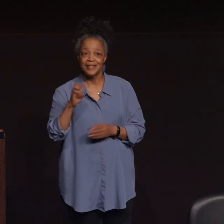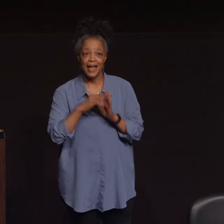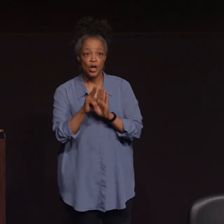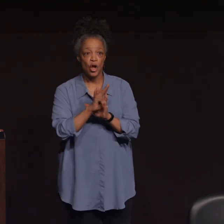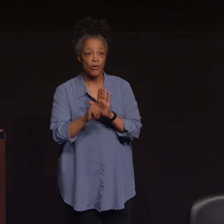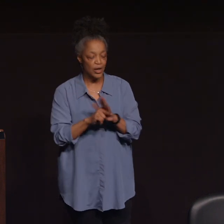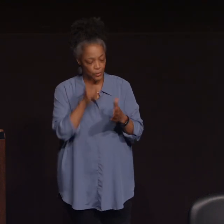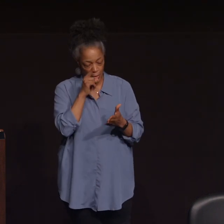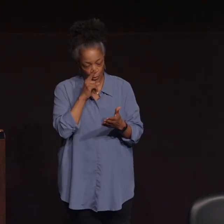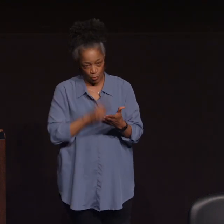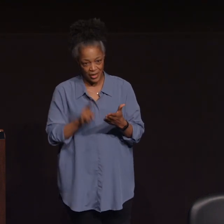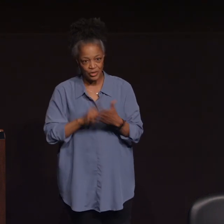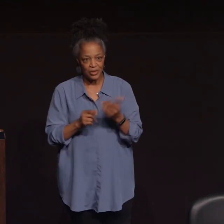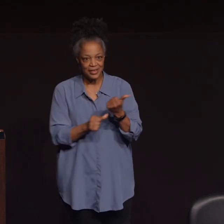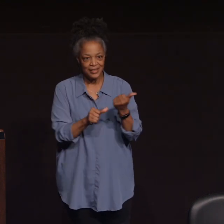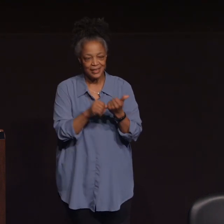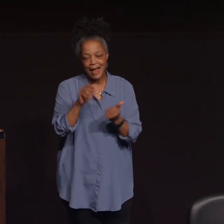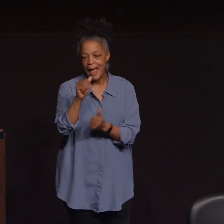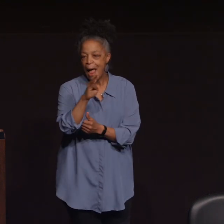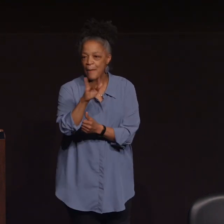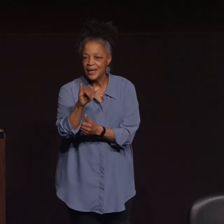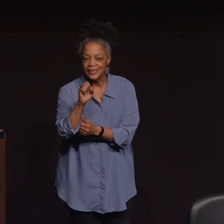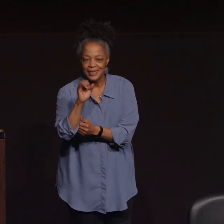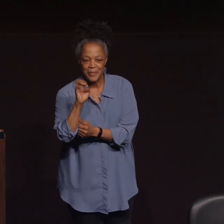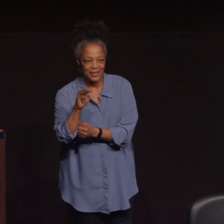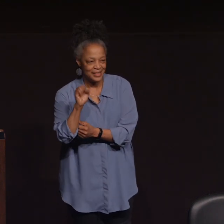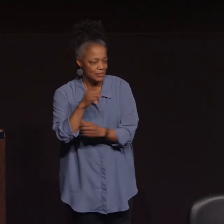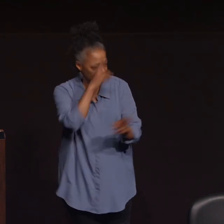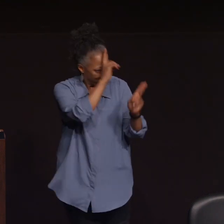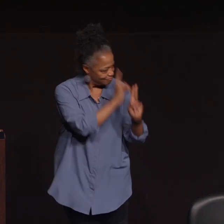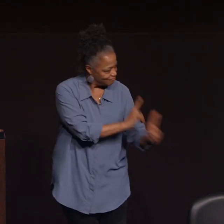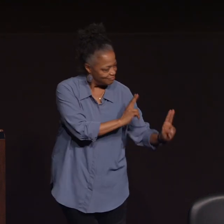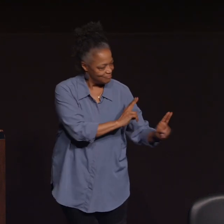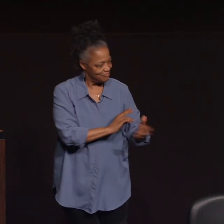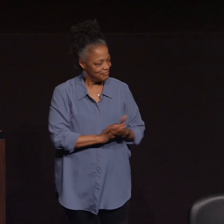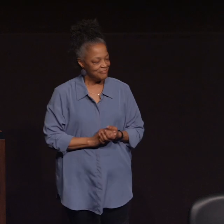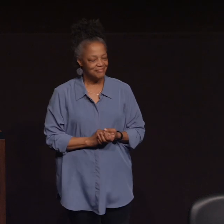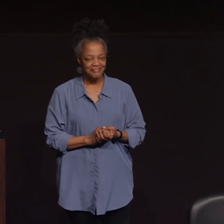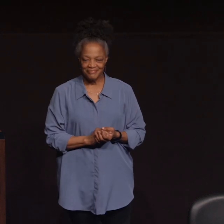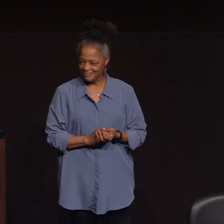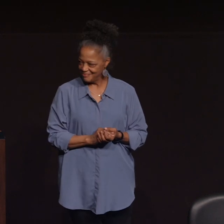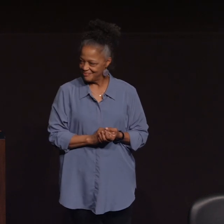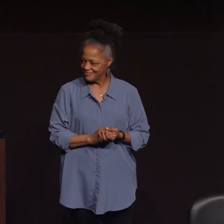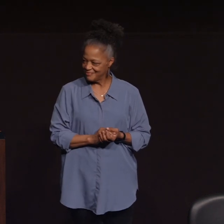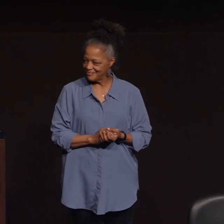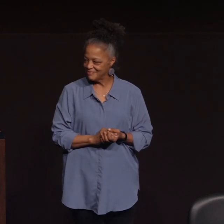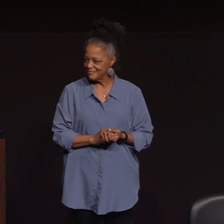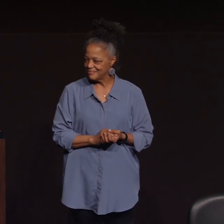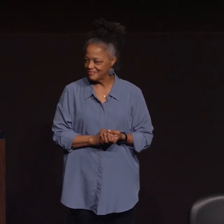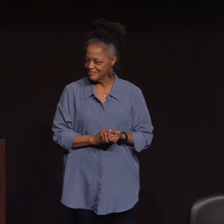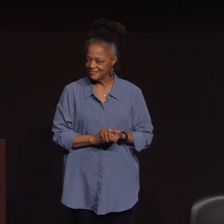assistant Abby Simmons.